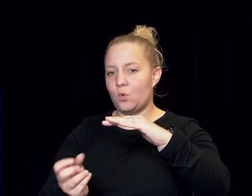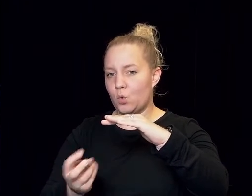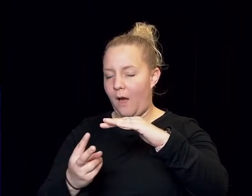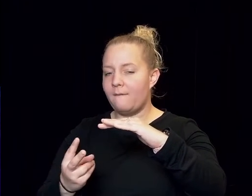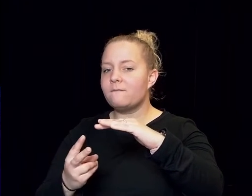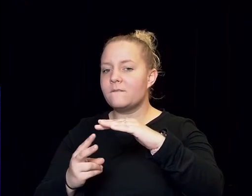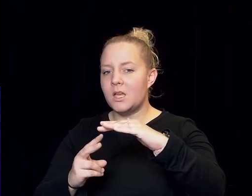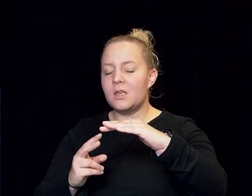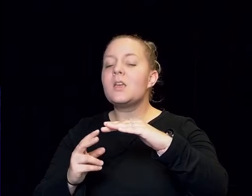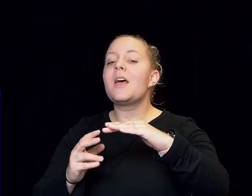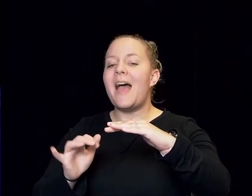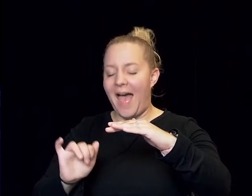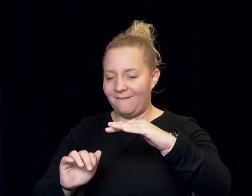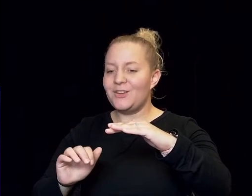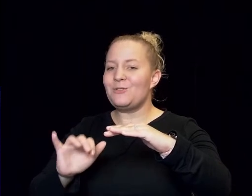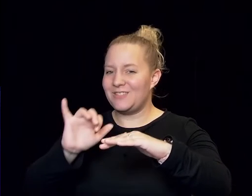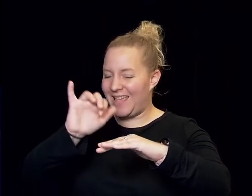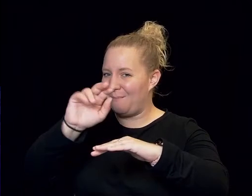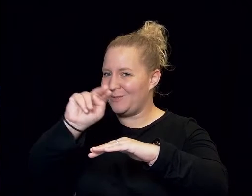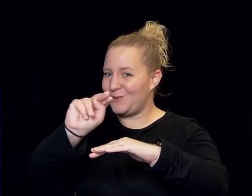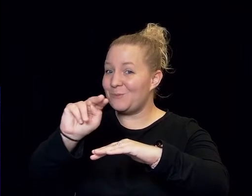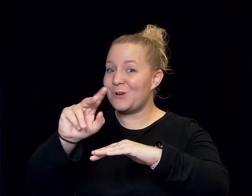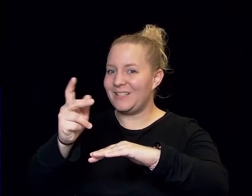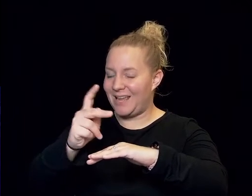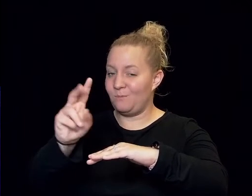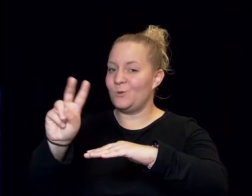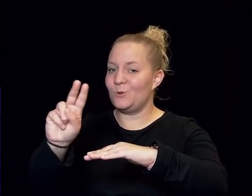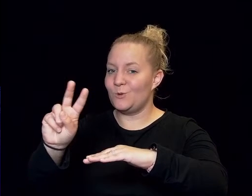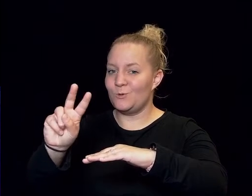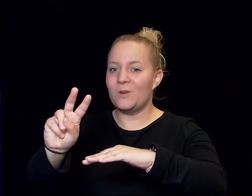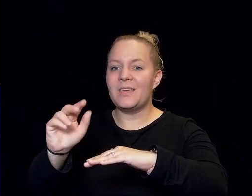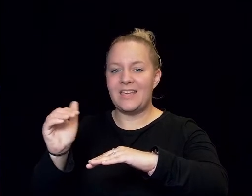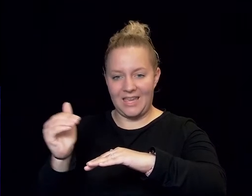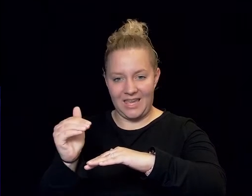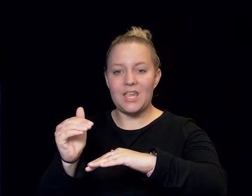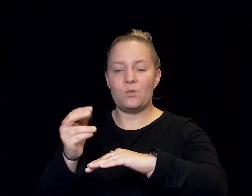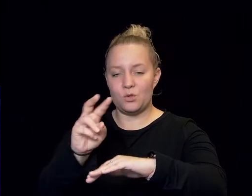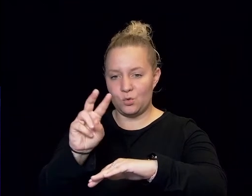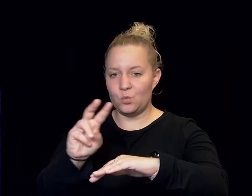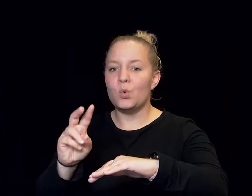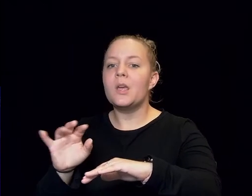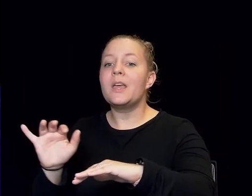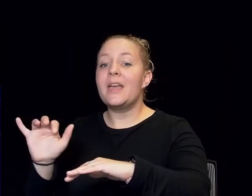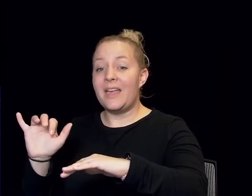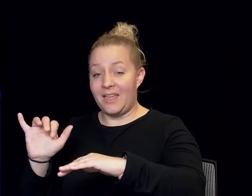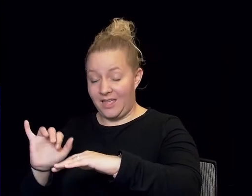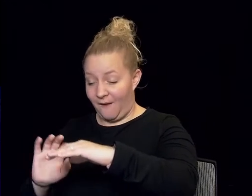Same thing with 4. 4 times 3 would give us 12. So then, I'm going to rewrite my new fractions.